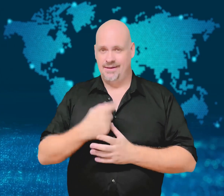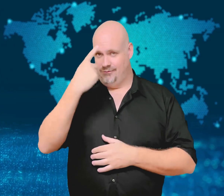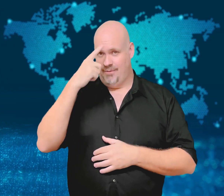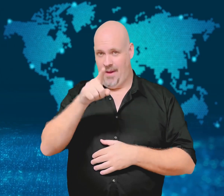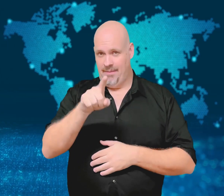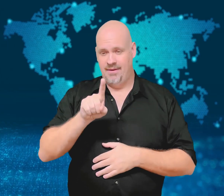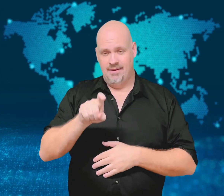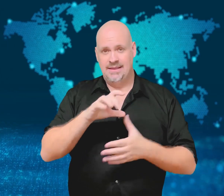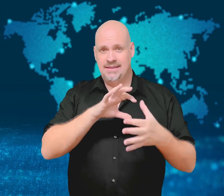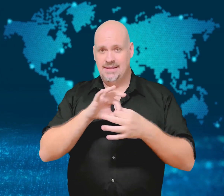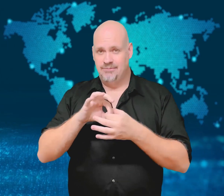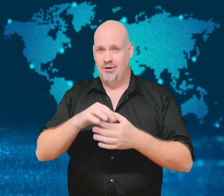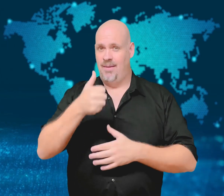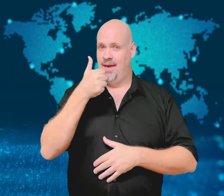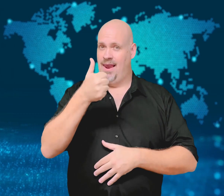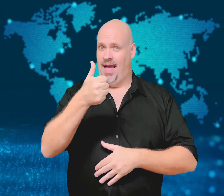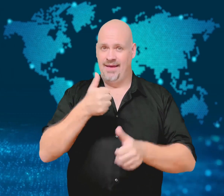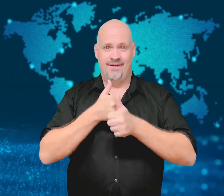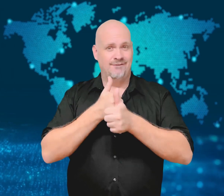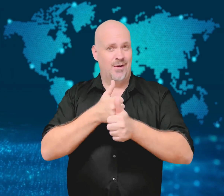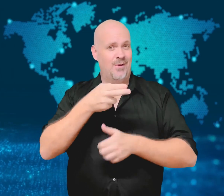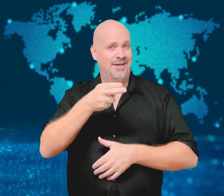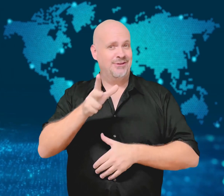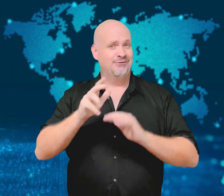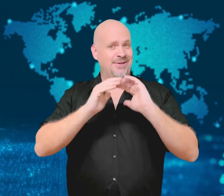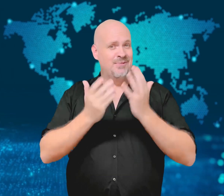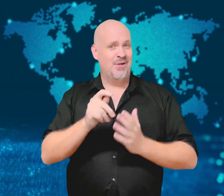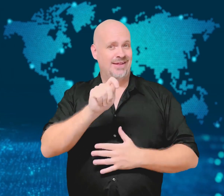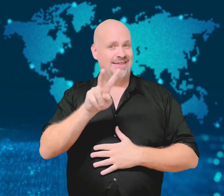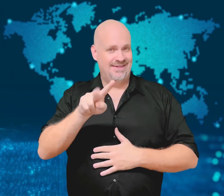Don't forget to subscribe, like, and follow H3 World TV